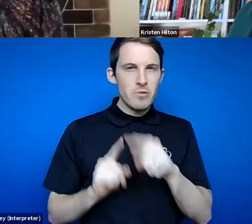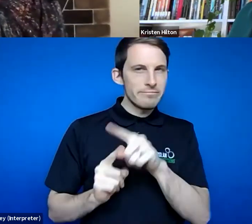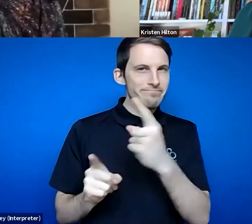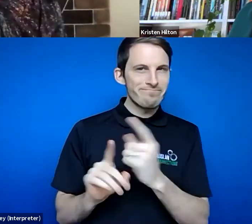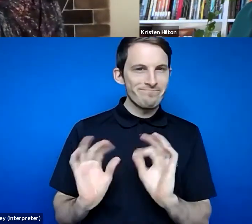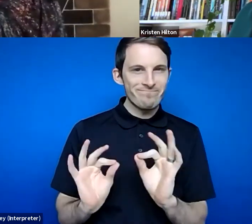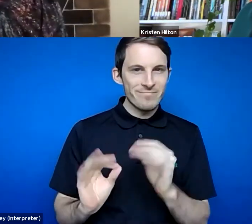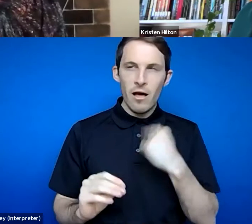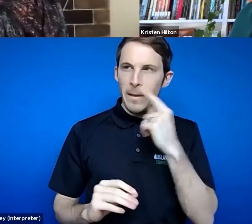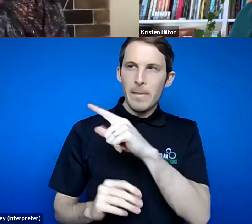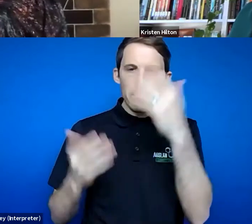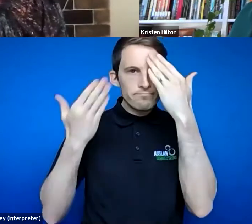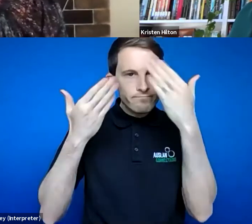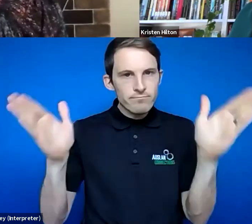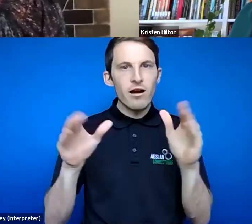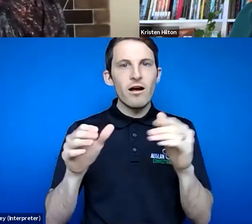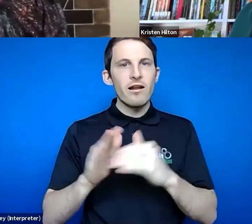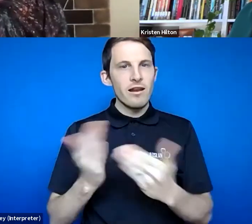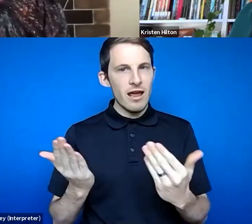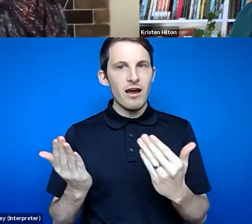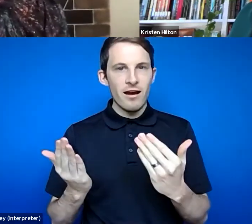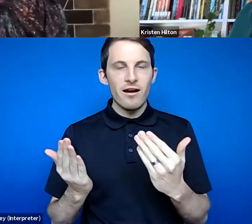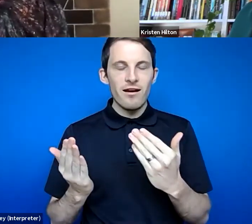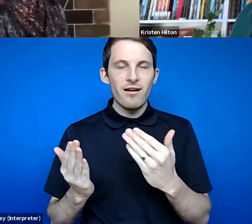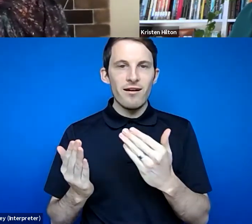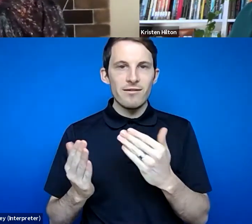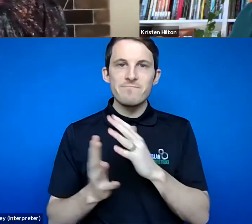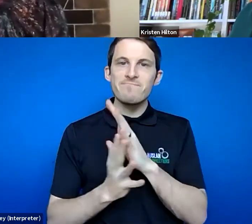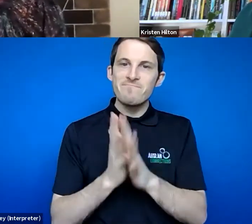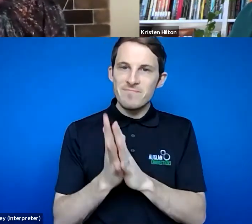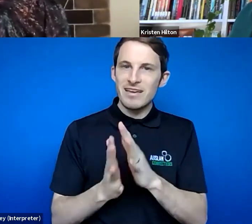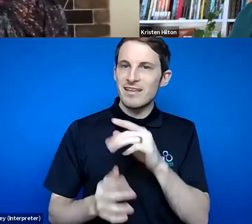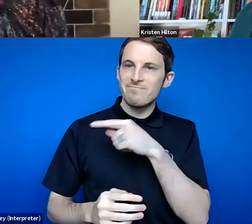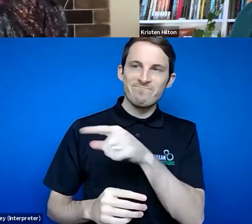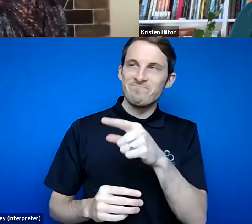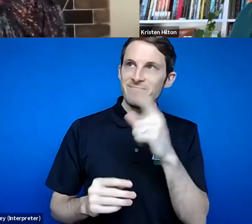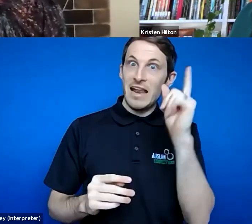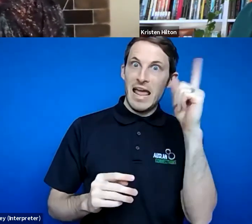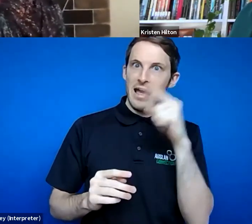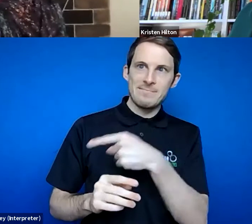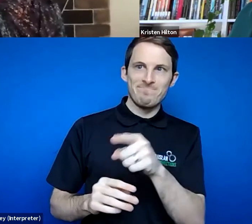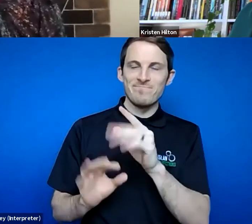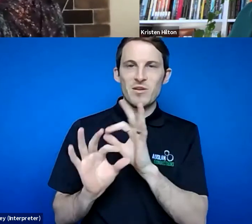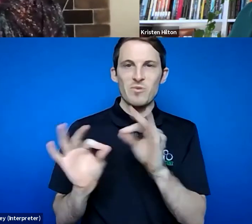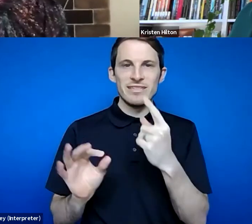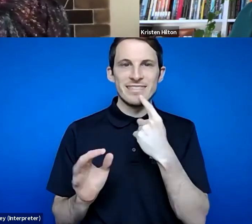know enough now to not simply say to themselves, "You know, really it is just about individual